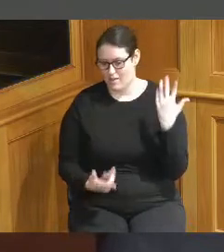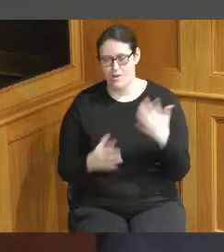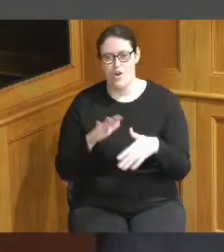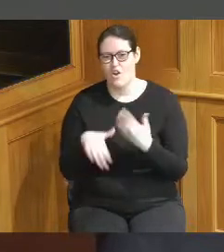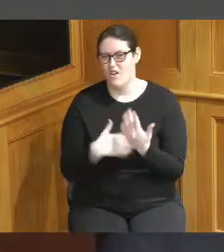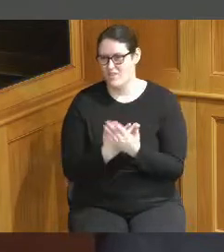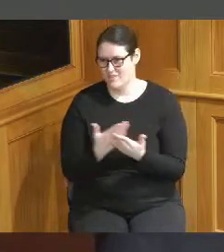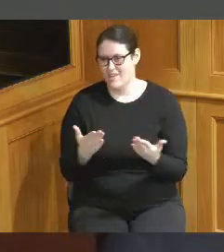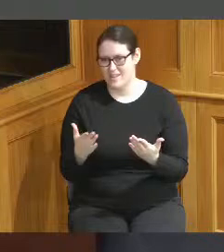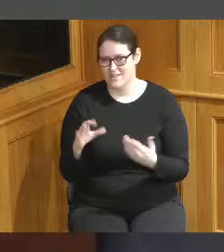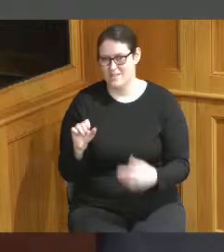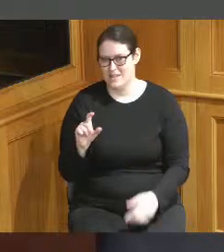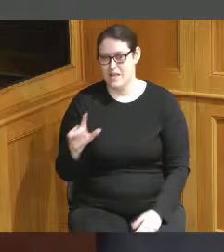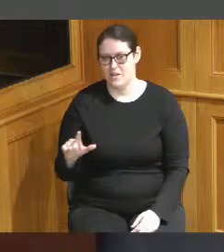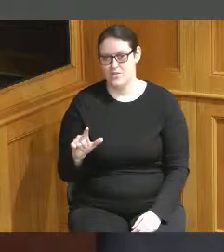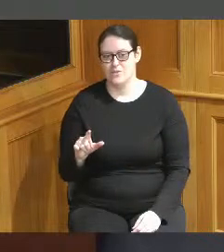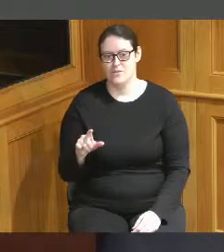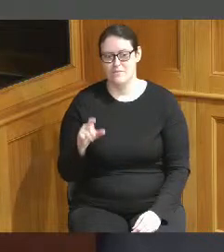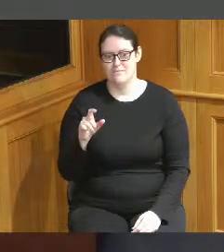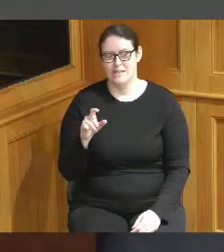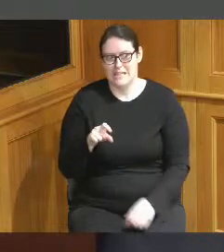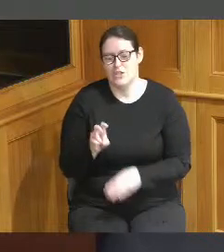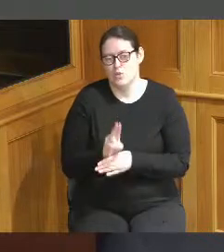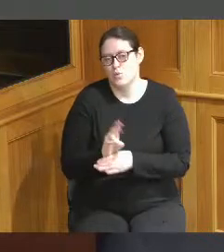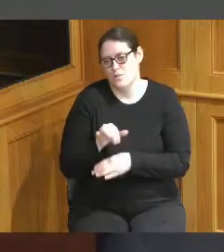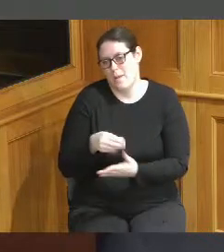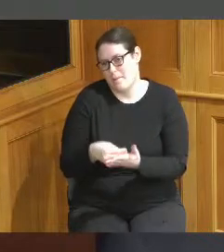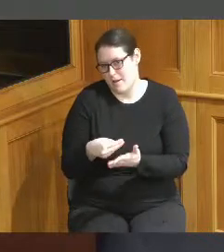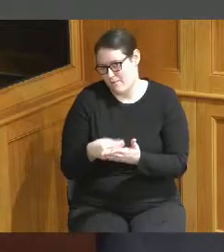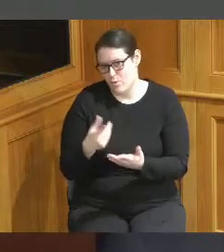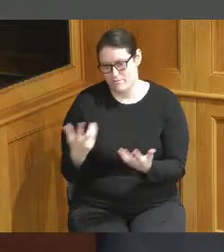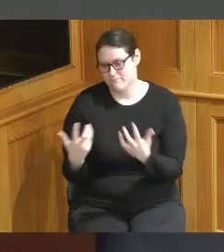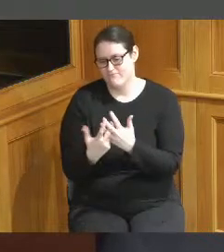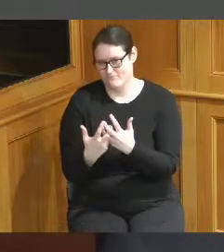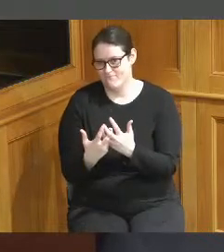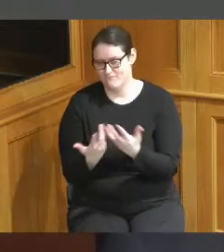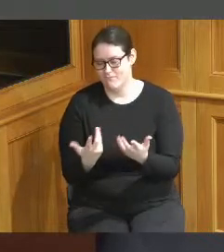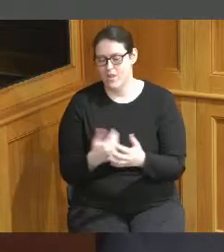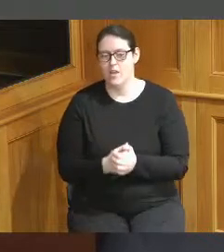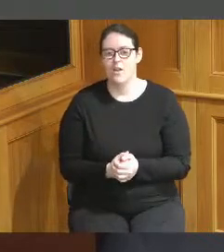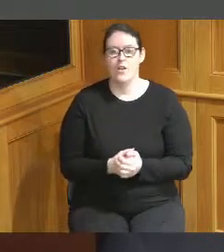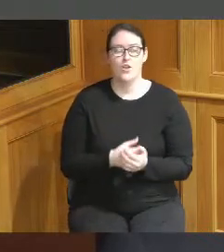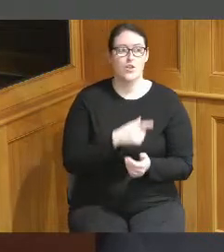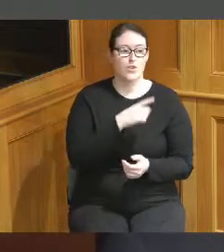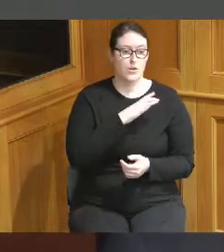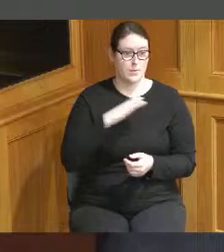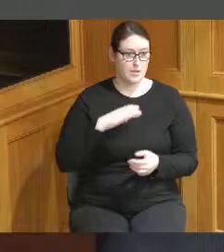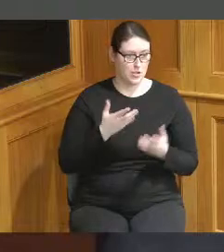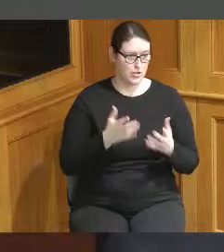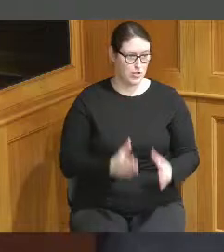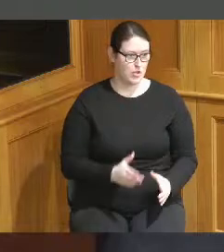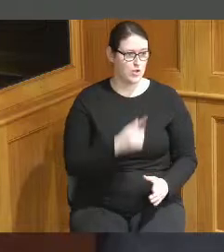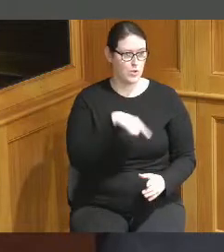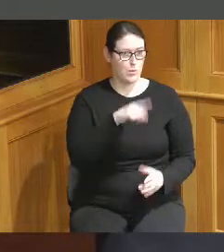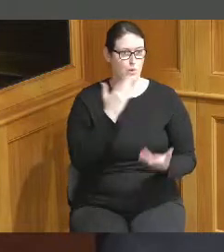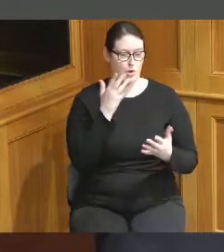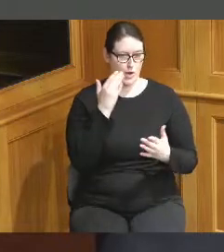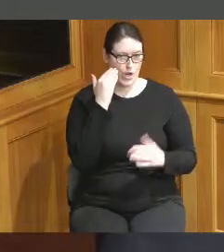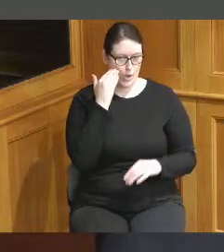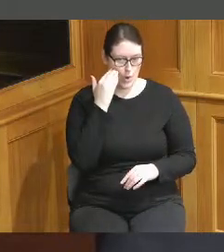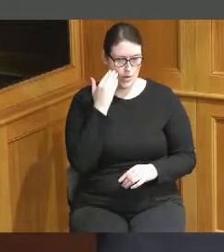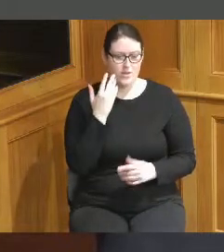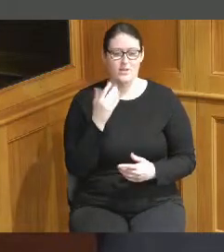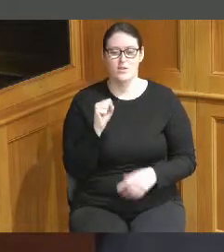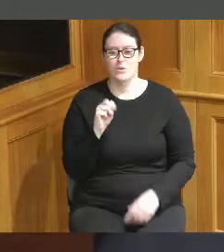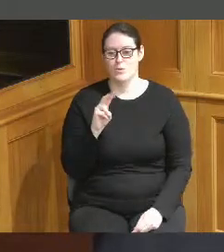desert grocery store desert and for him to come and have that place there then he is a doctor so